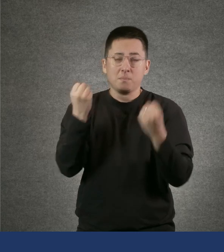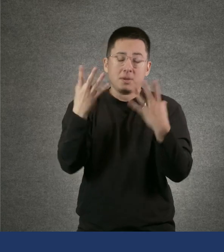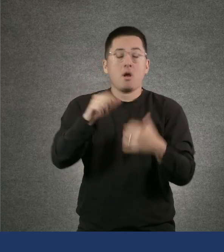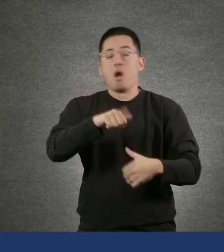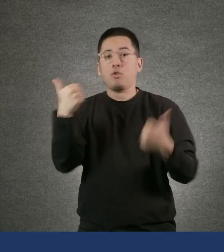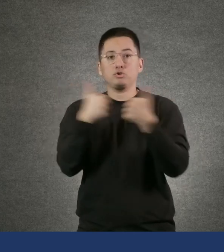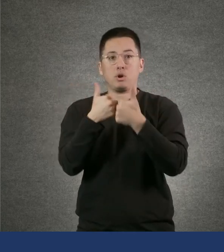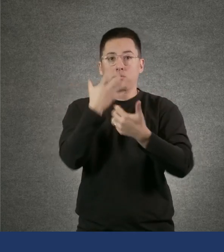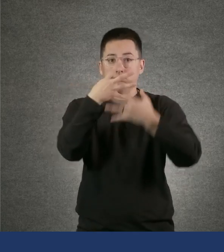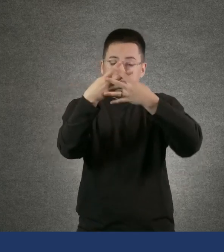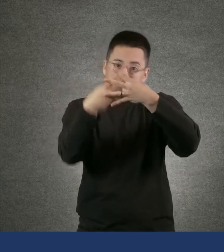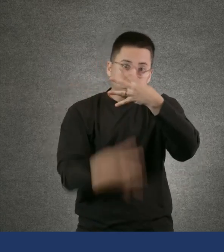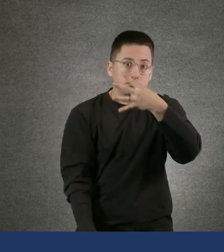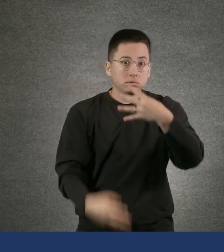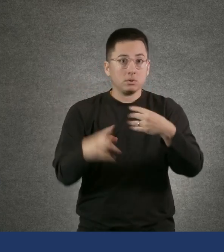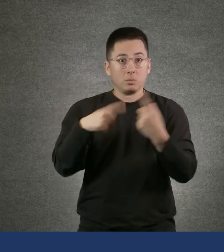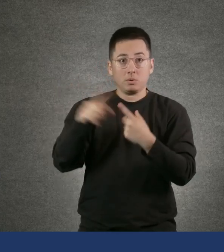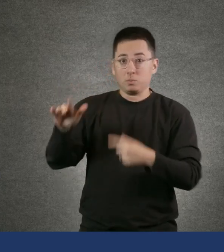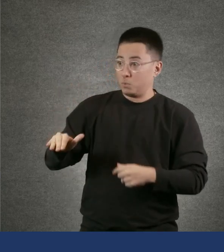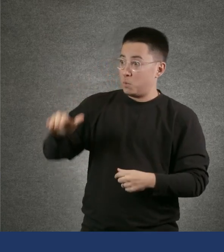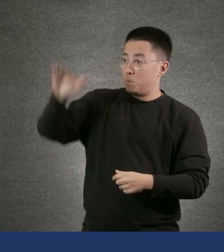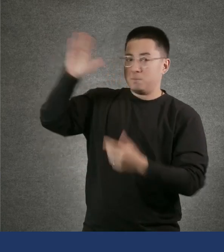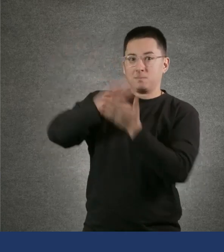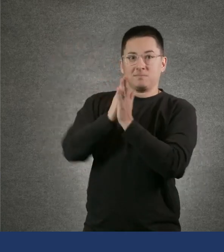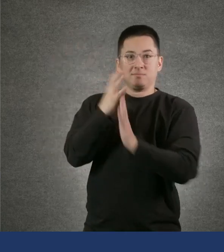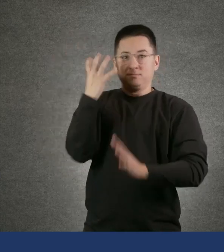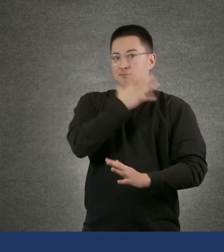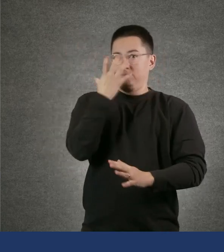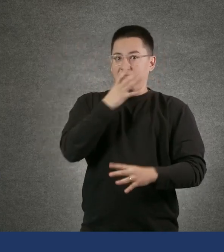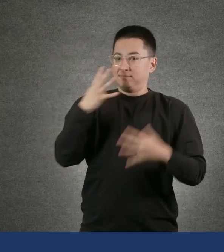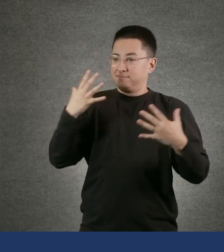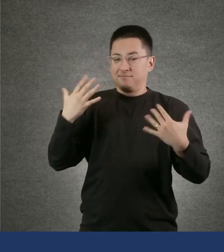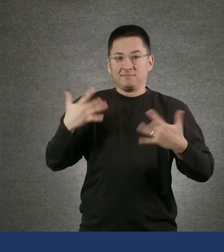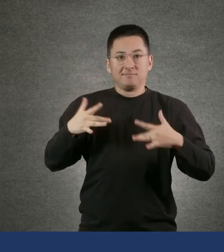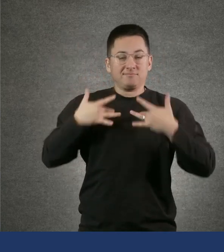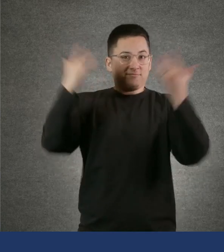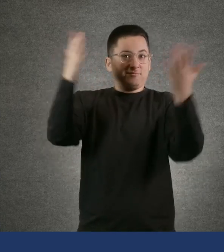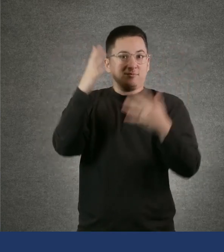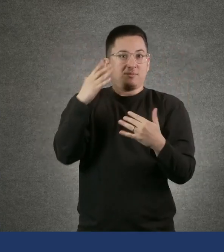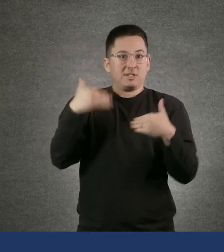know today. We have encountered and dealt with many hurdles, both expected